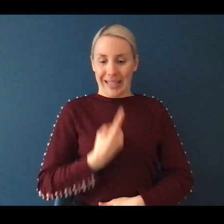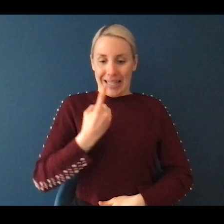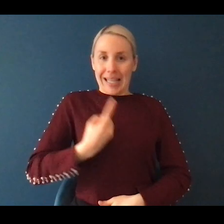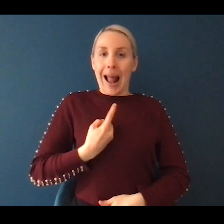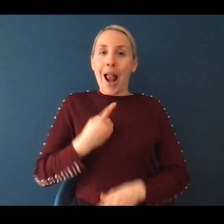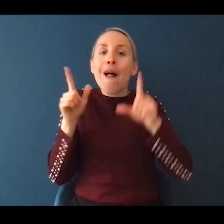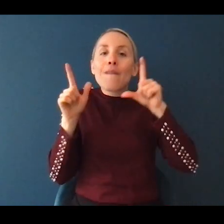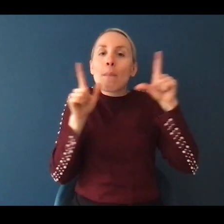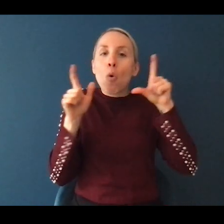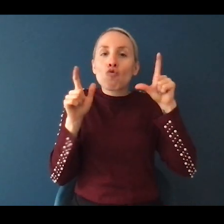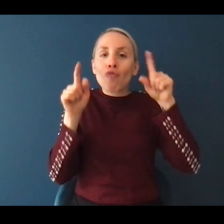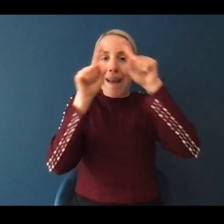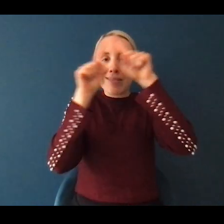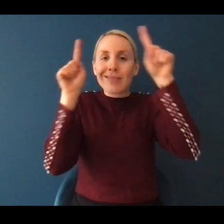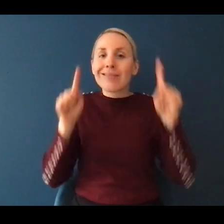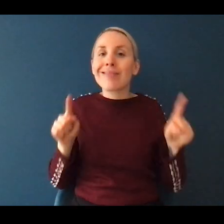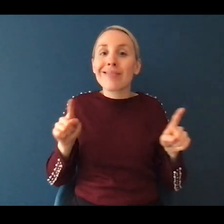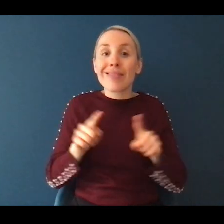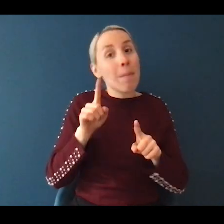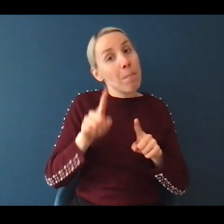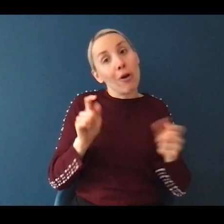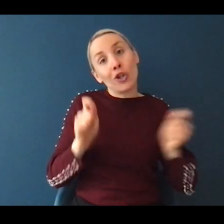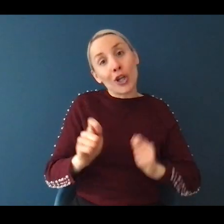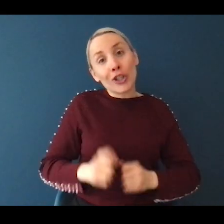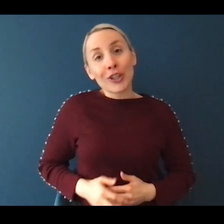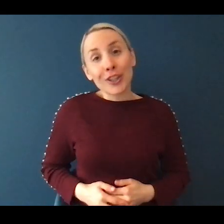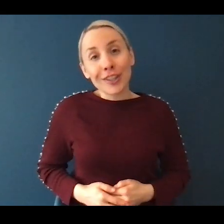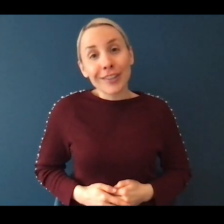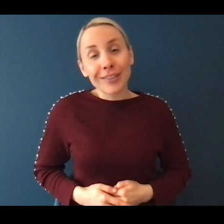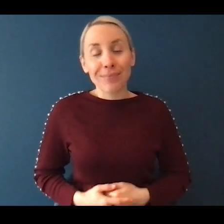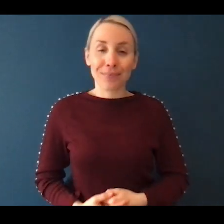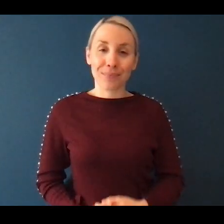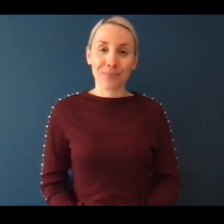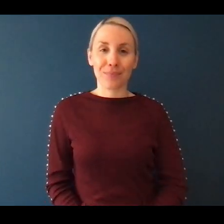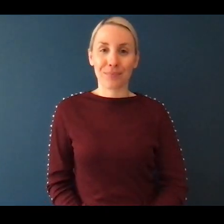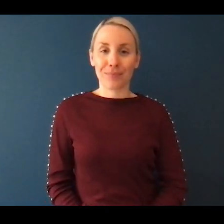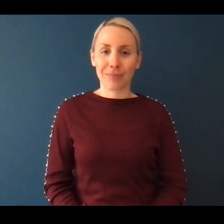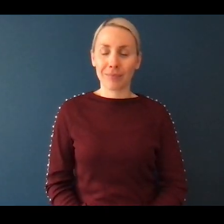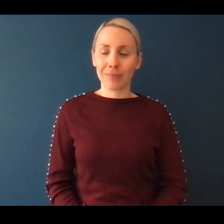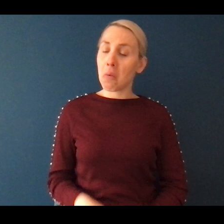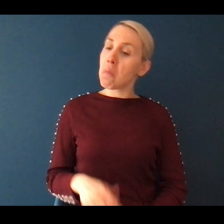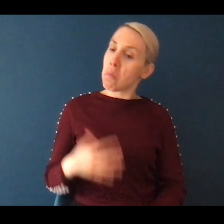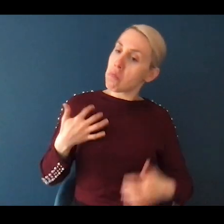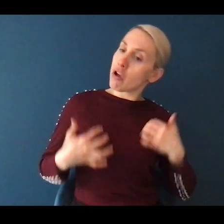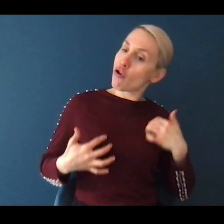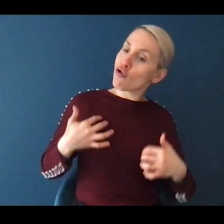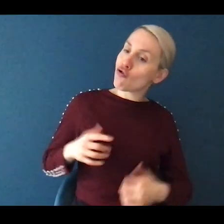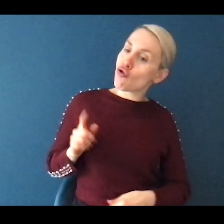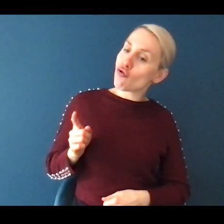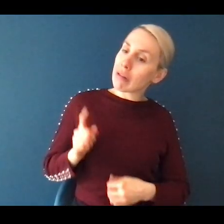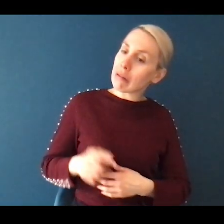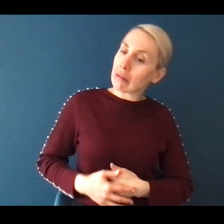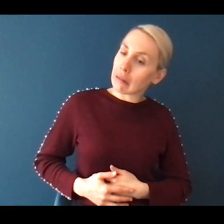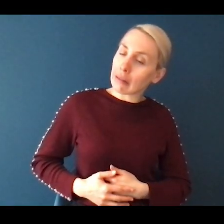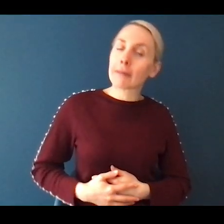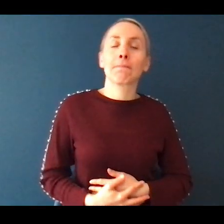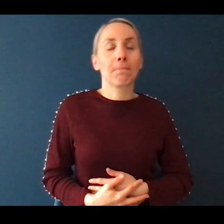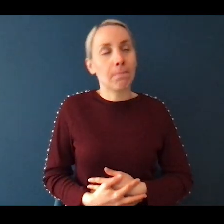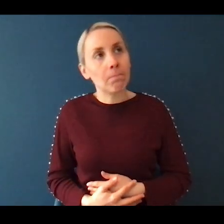I think that will be really interesting for a lot of the audience to hear because the question I know that I've been asked is sort of can it change yeah can your if you go in